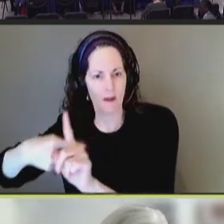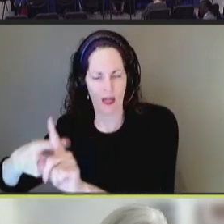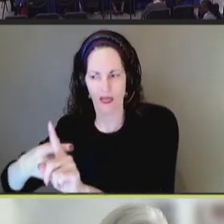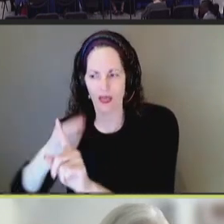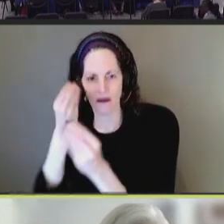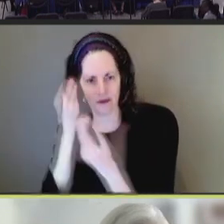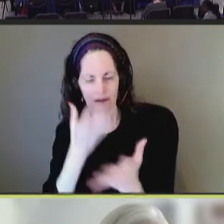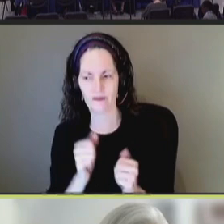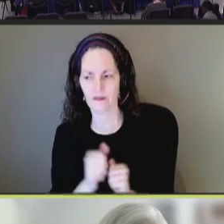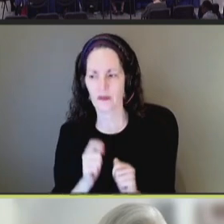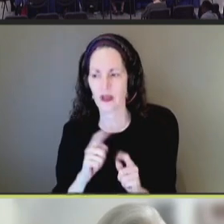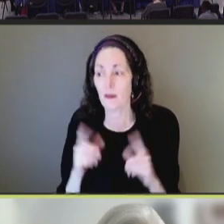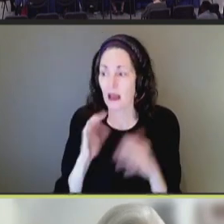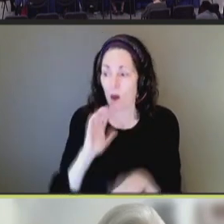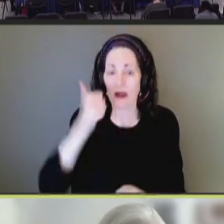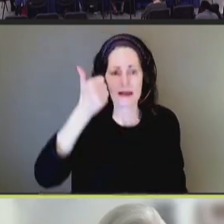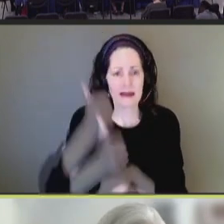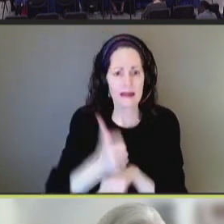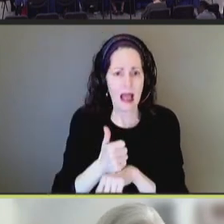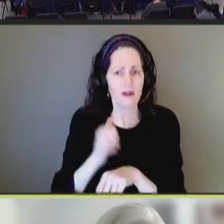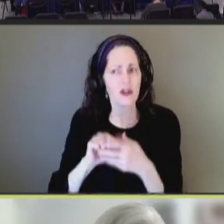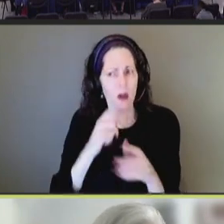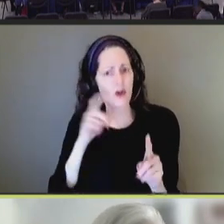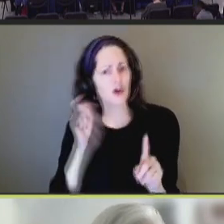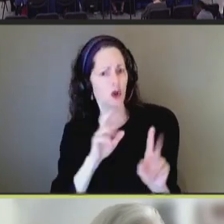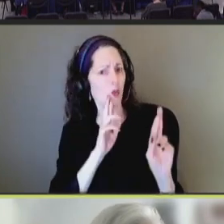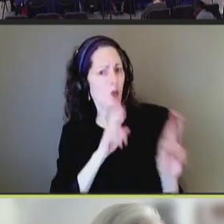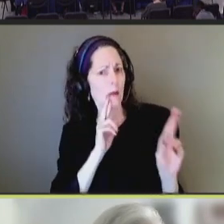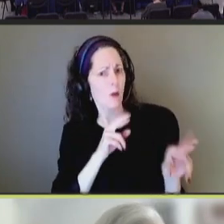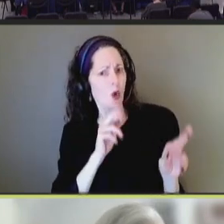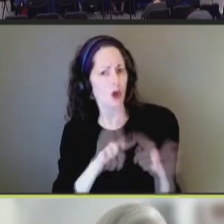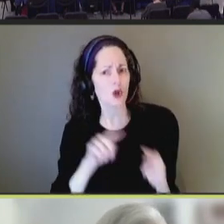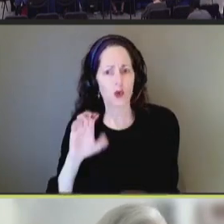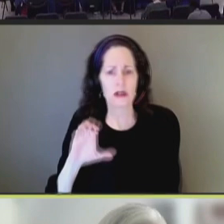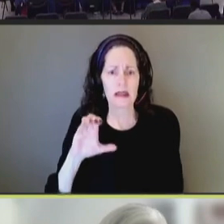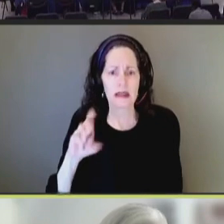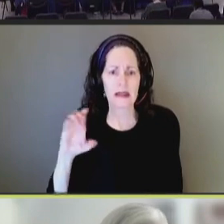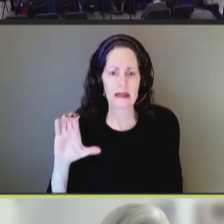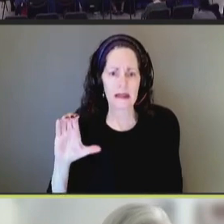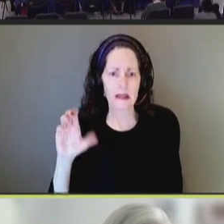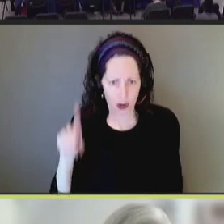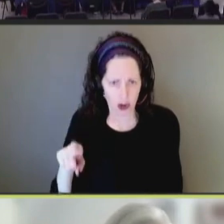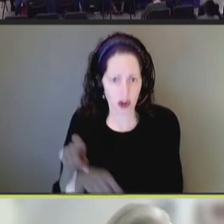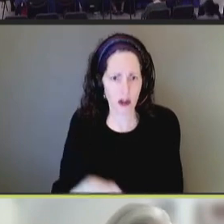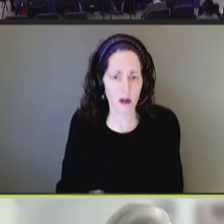of routine immunization data to CDC. We currently have 54 jurisdictions reporting